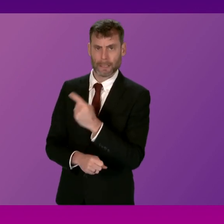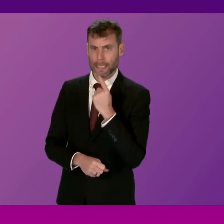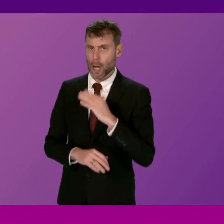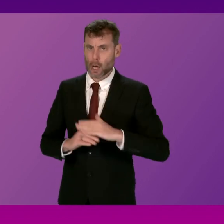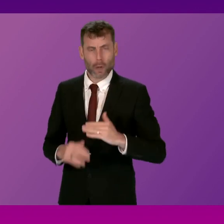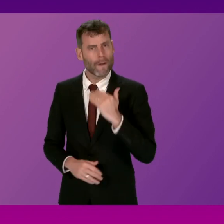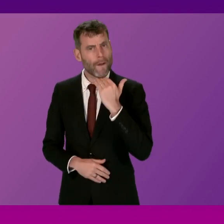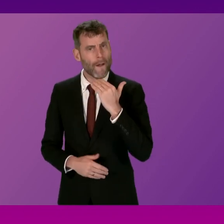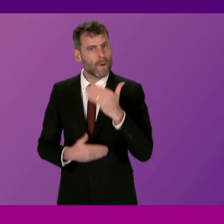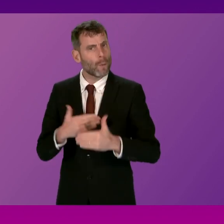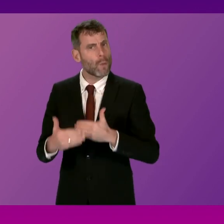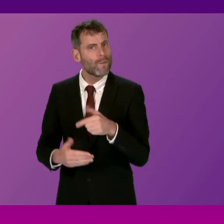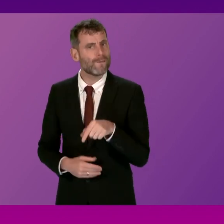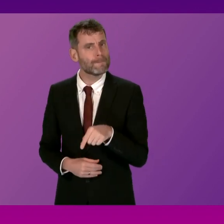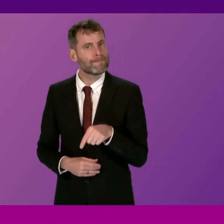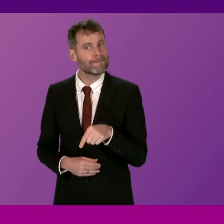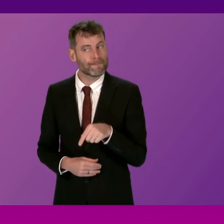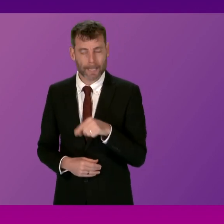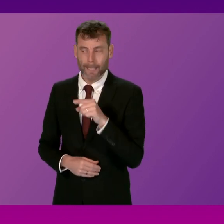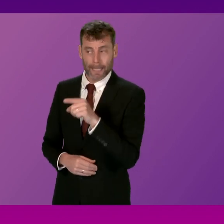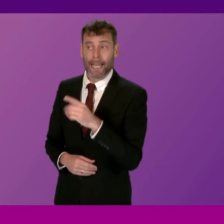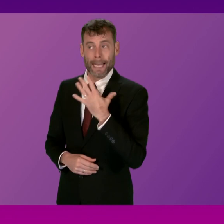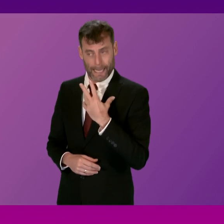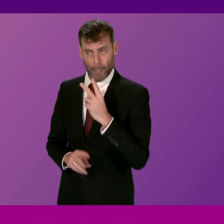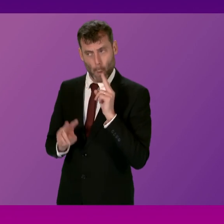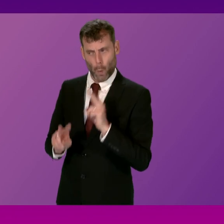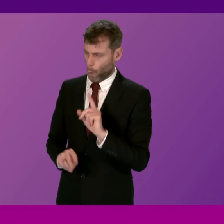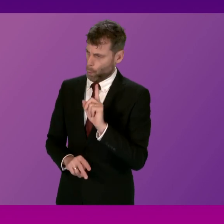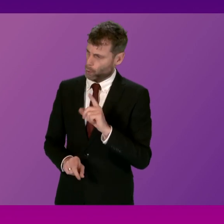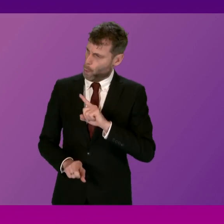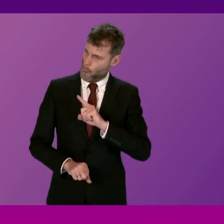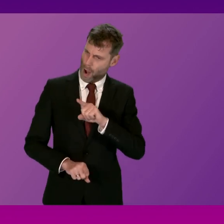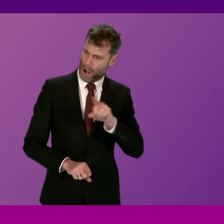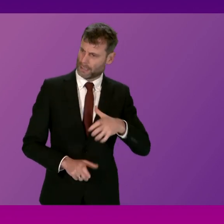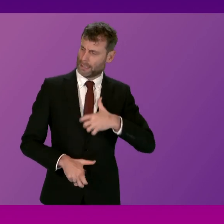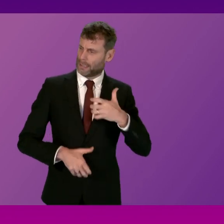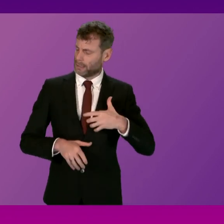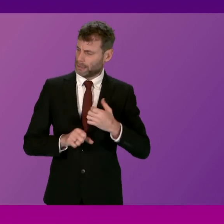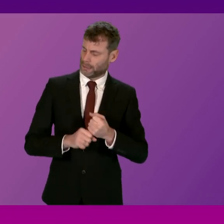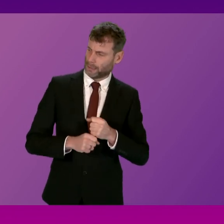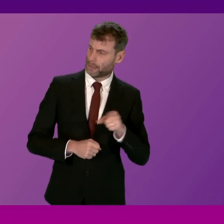rights. We must reflect on them and think about how we will act accordingly.